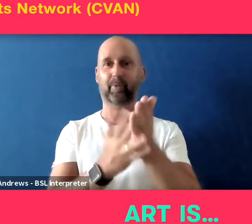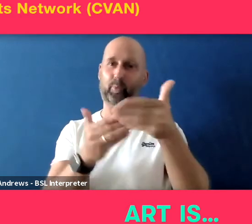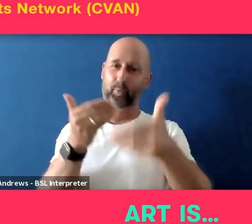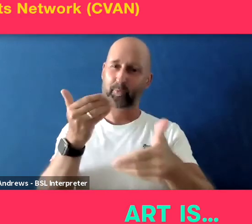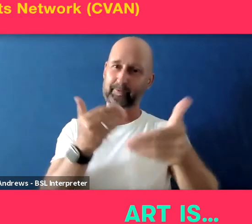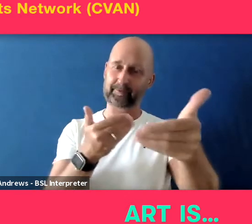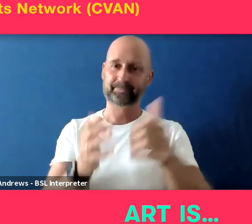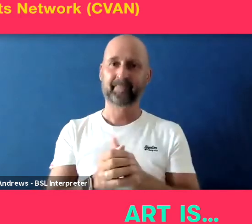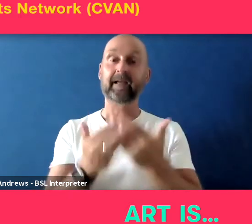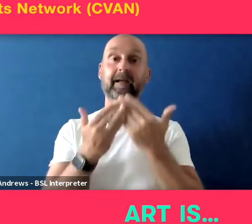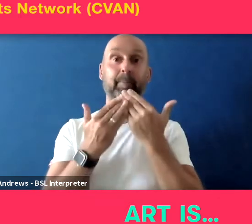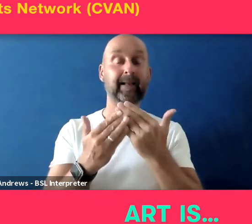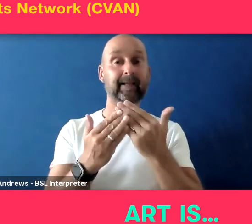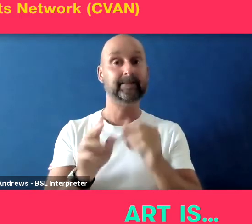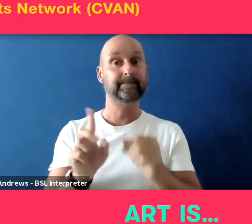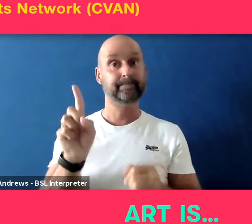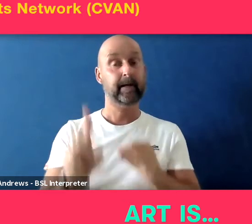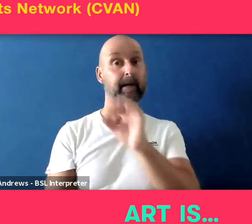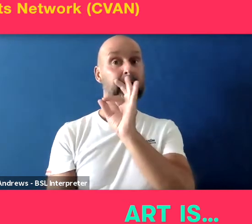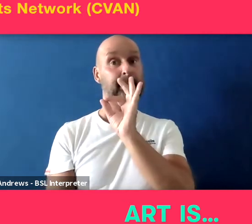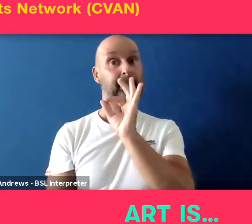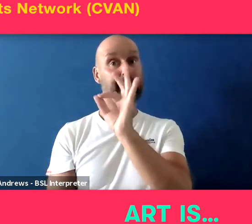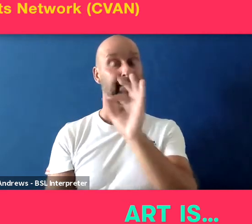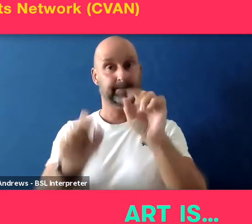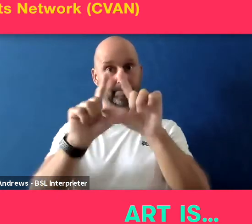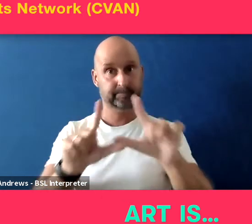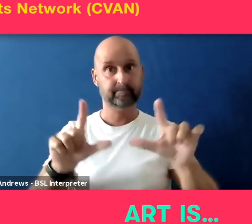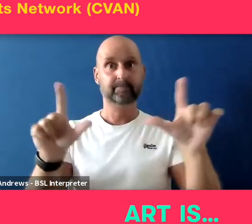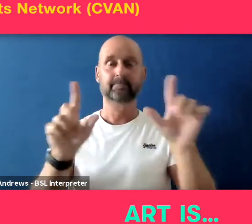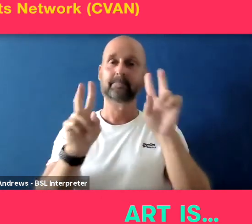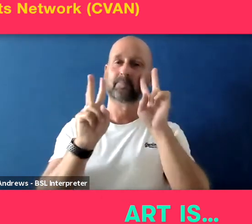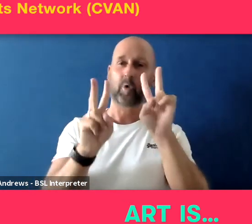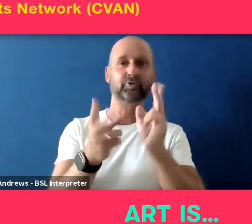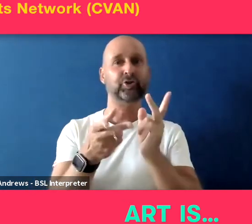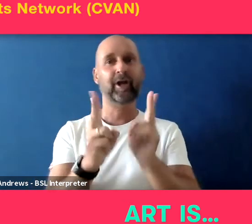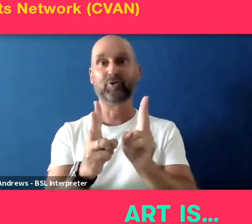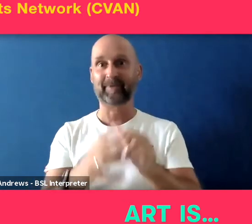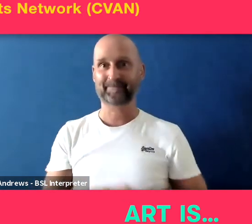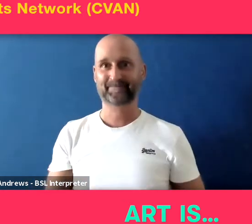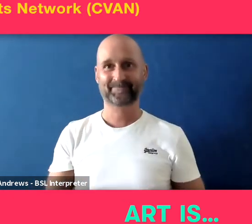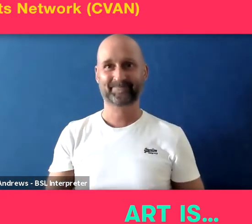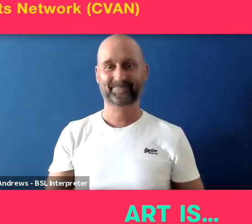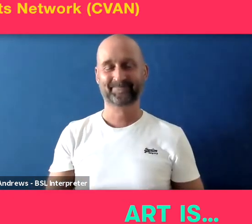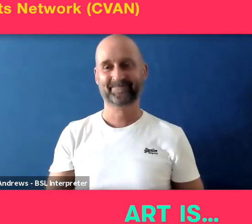Please pin Russ to your screen if you will be accessing his interpretation. You can do